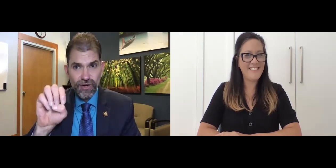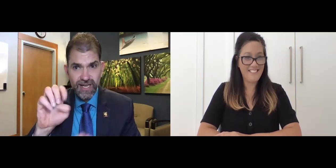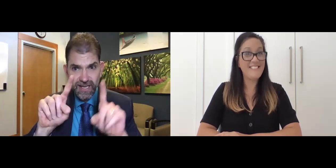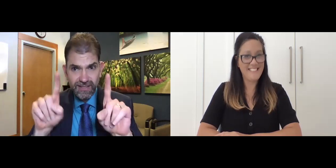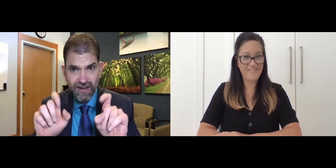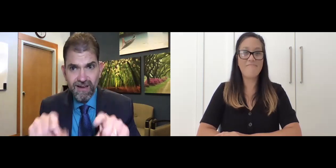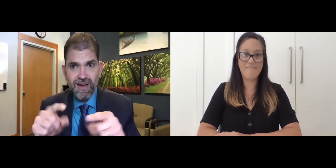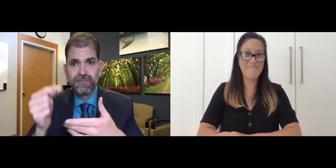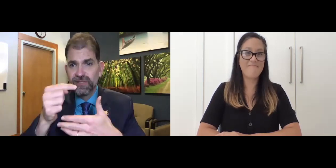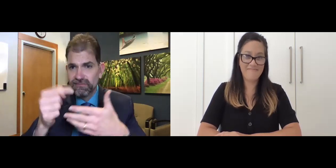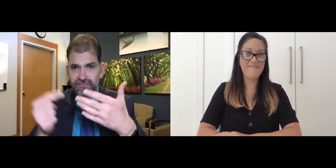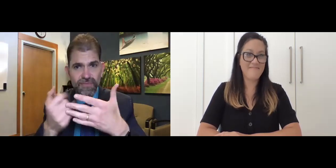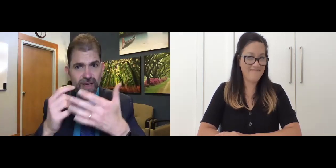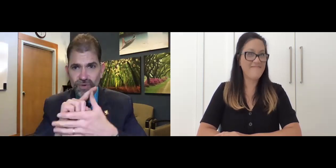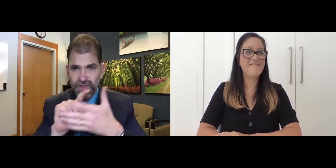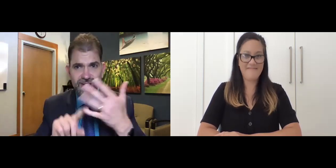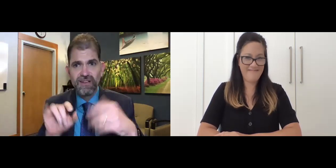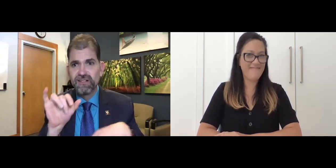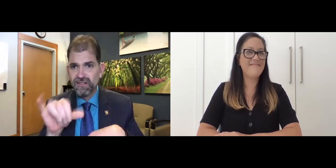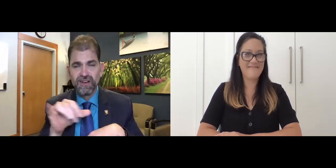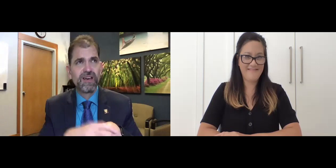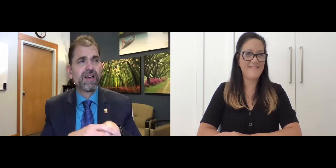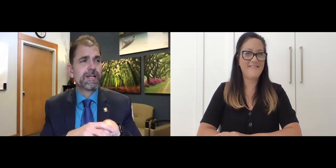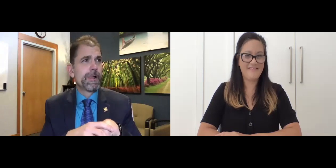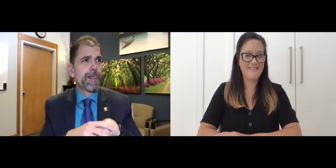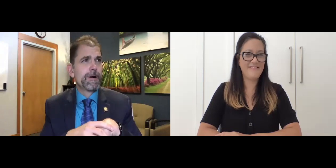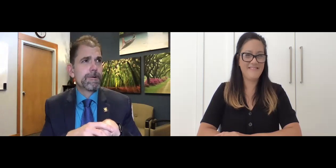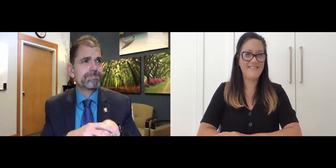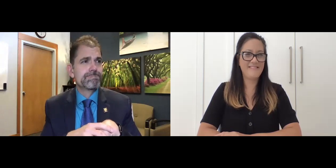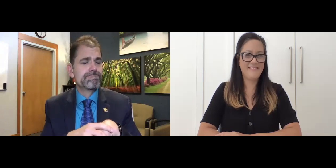I took the GRE exam and so forth.